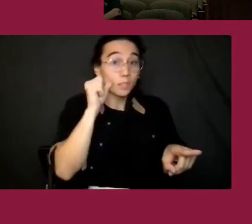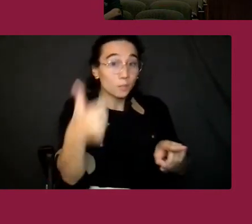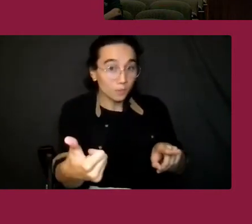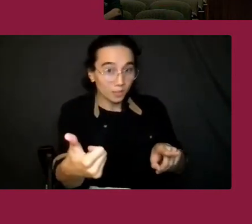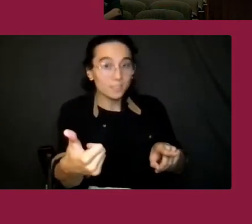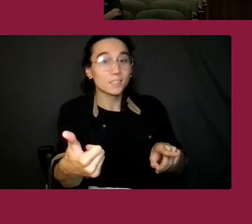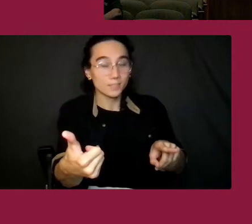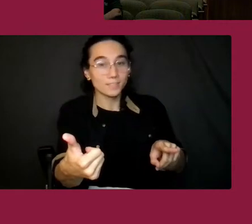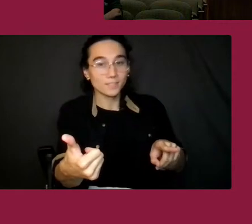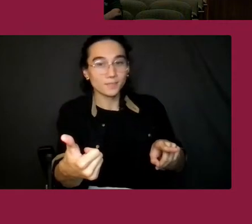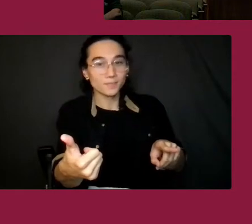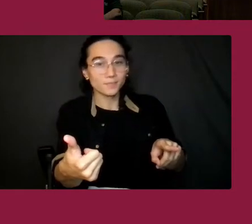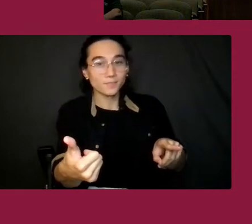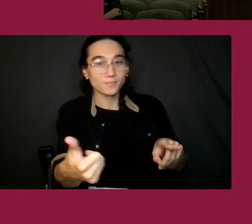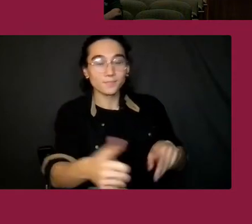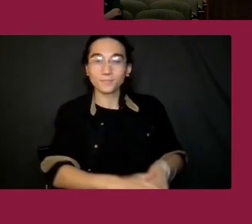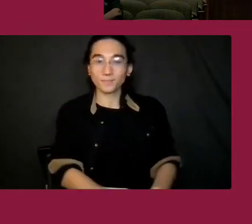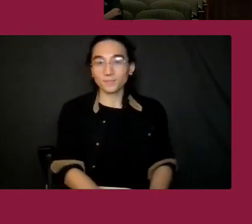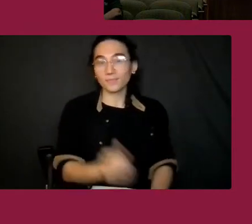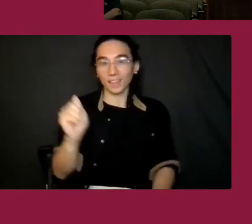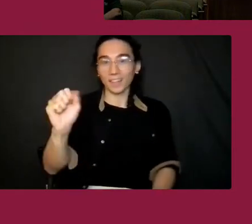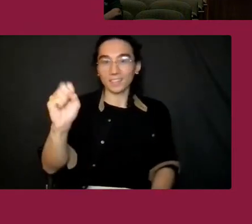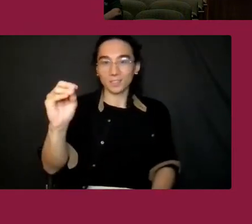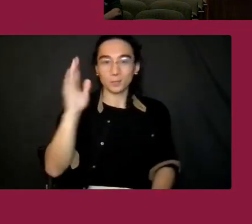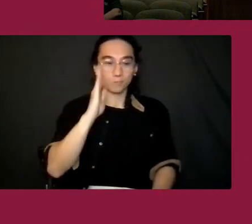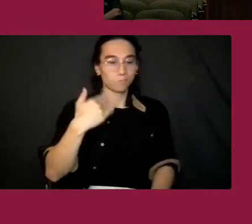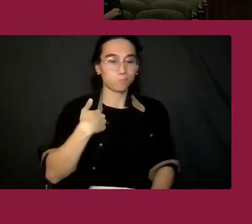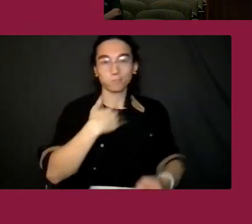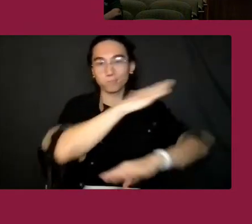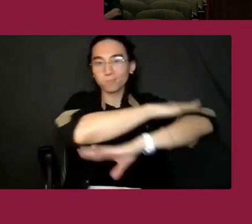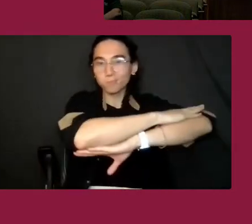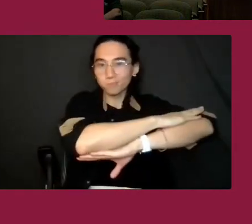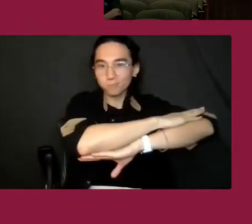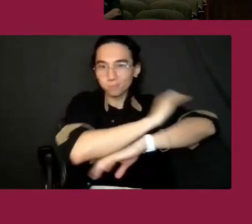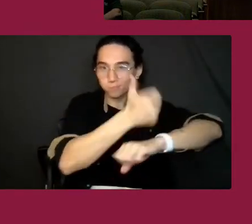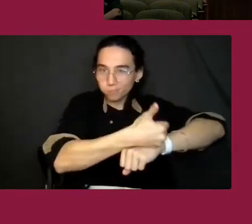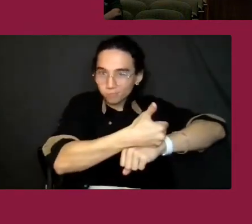will be tabling there, especially in promoting voter registration.